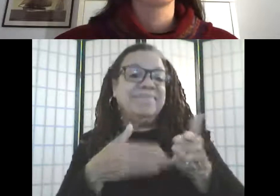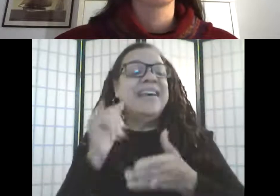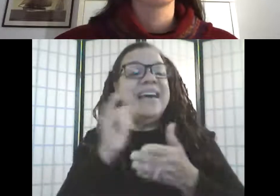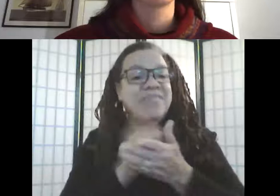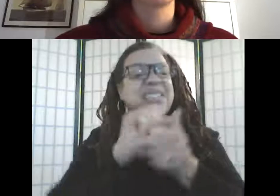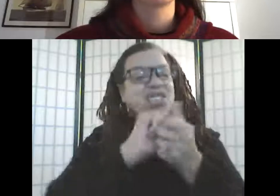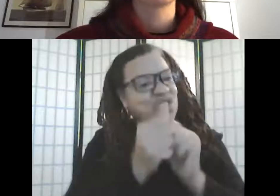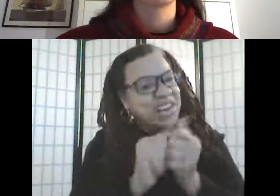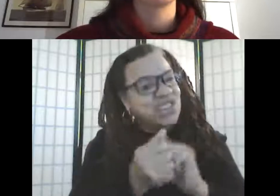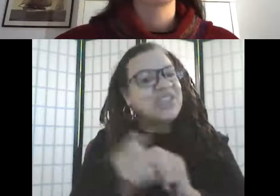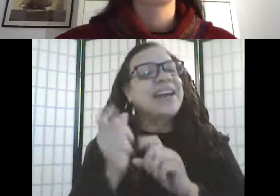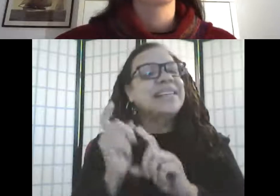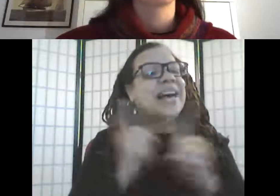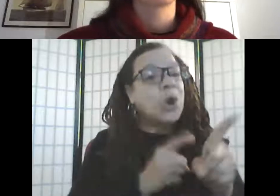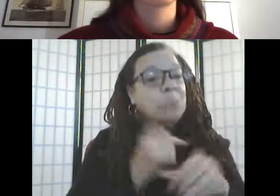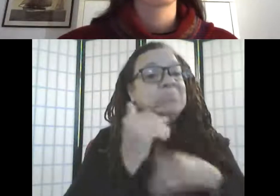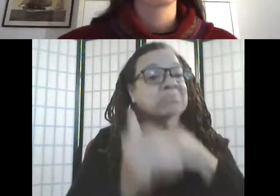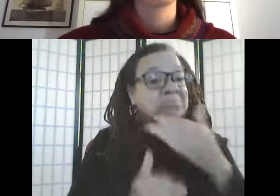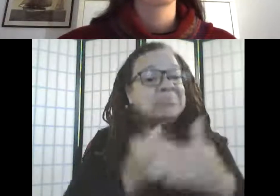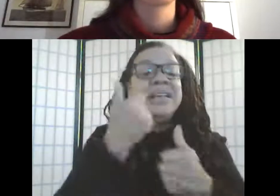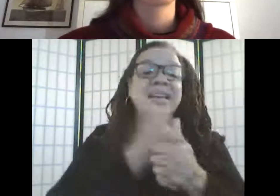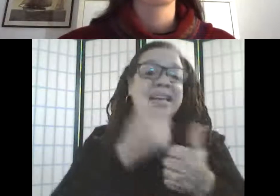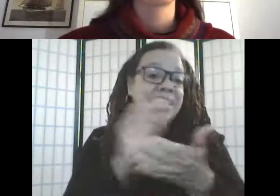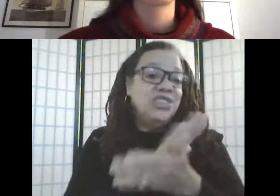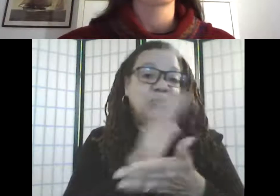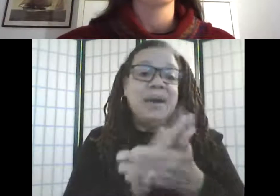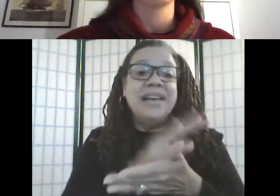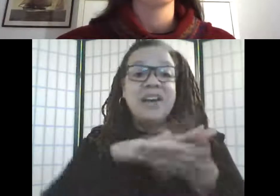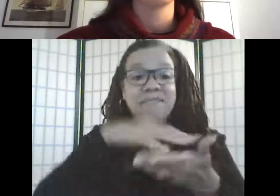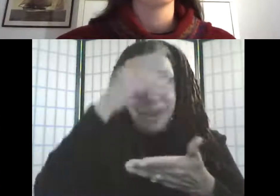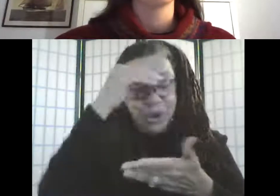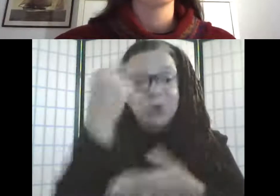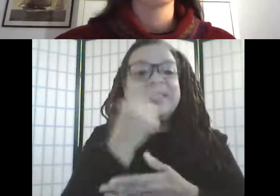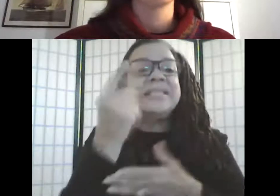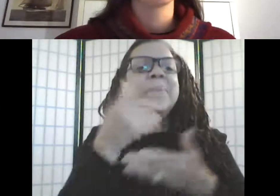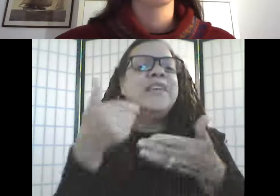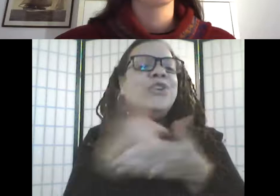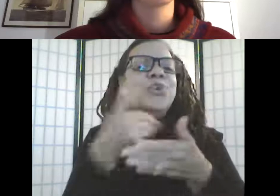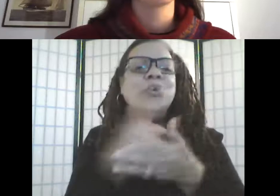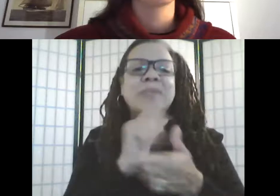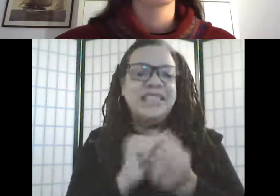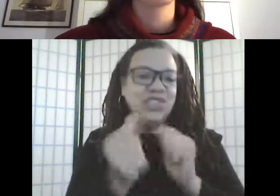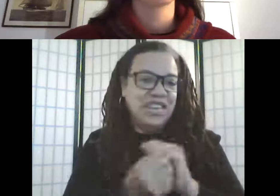I'm learning-- each, like I say, each page I have to learn something new. Um, that changes how I'm thinking about the story,